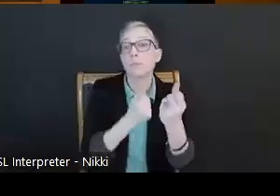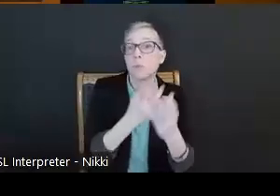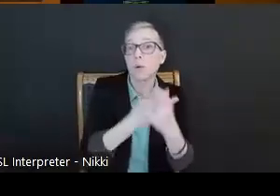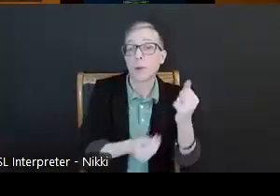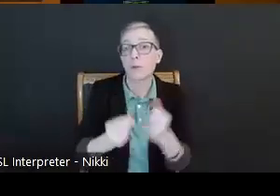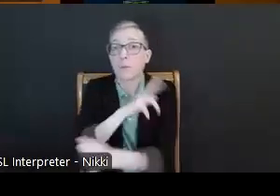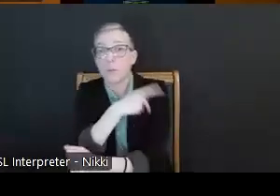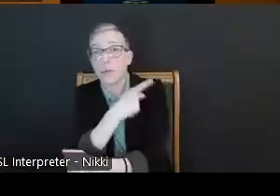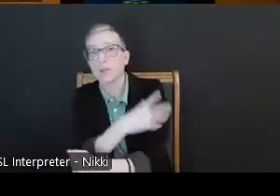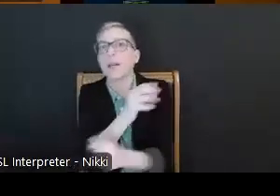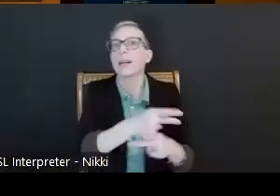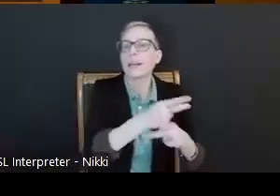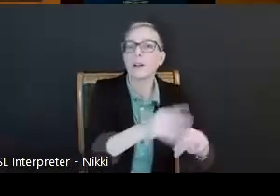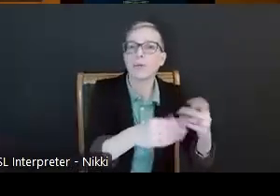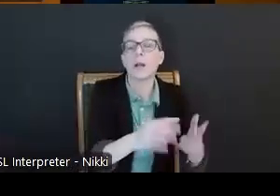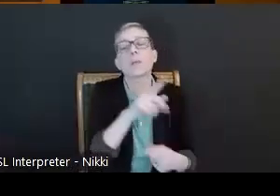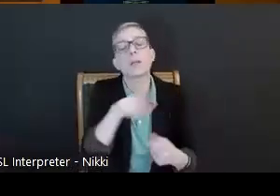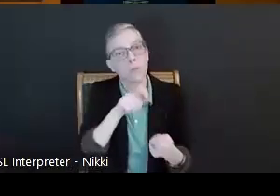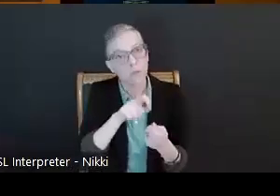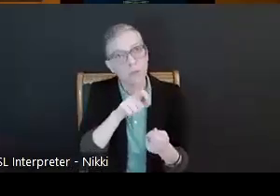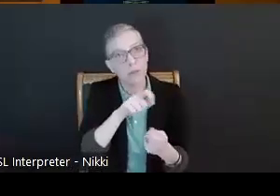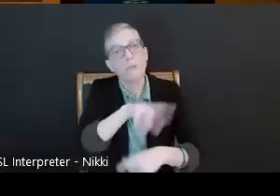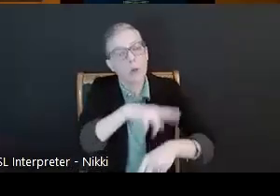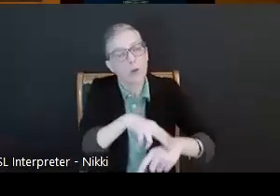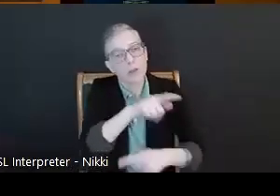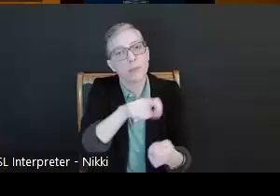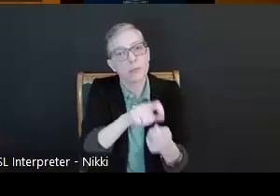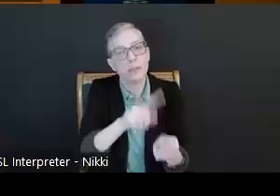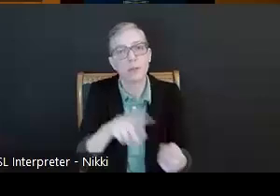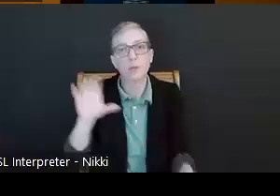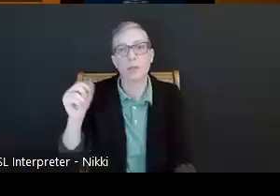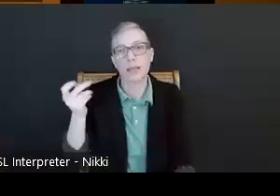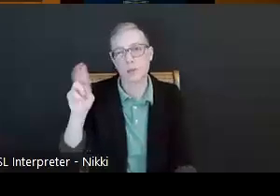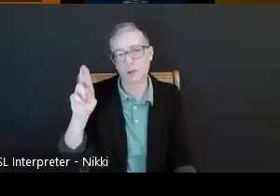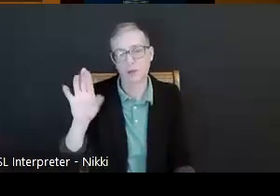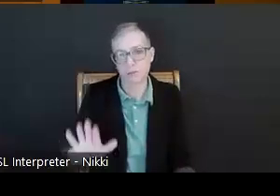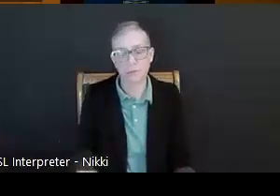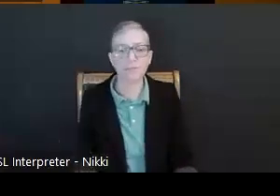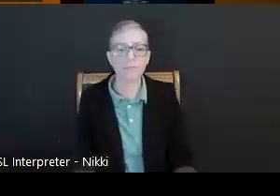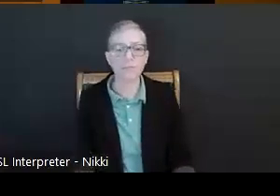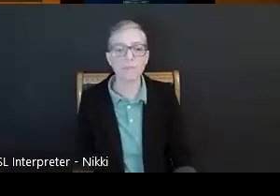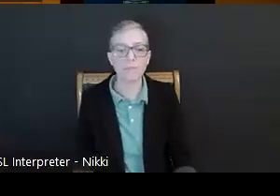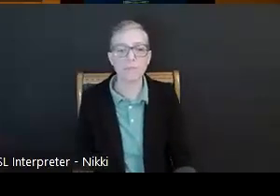to the cancer related distress um facilitate meaning making and and really in a lot of ways